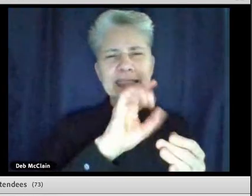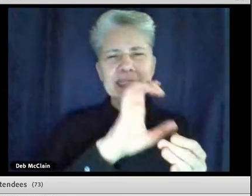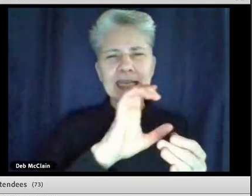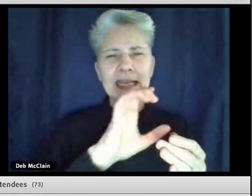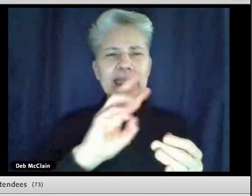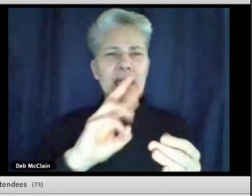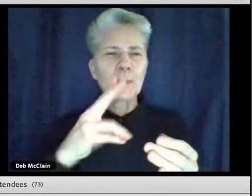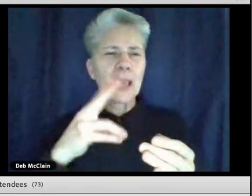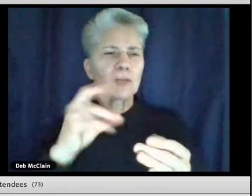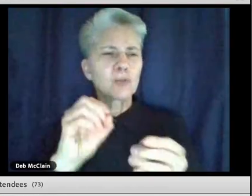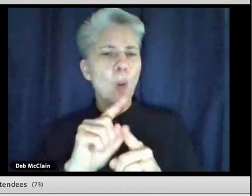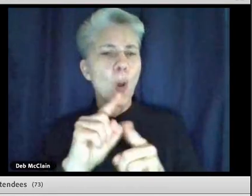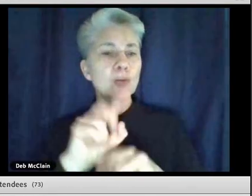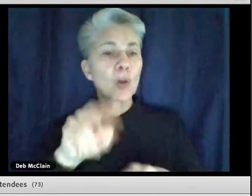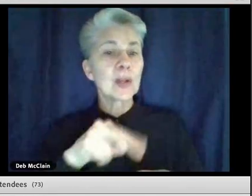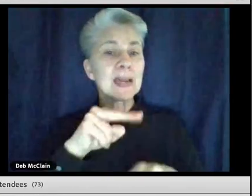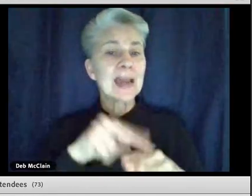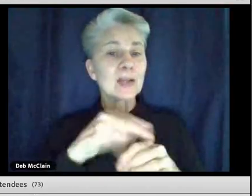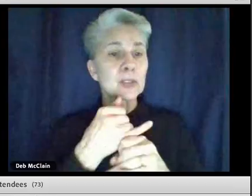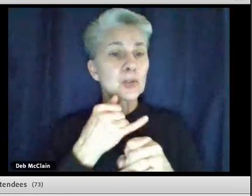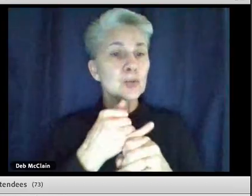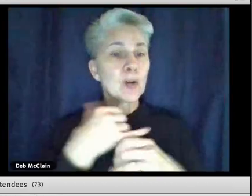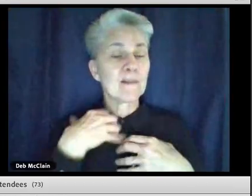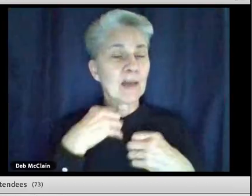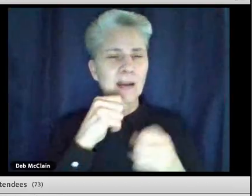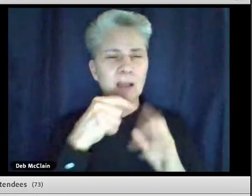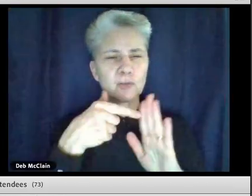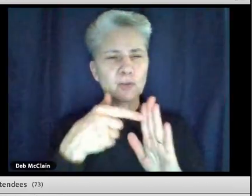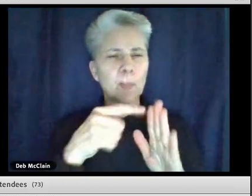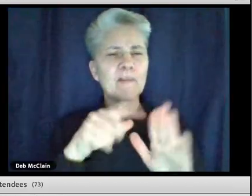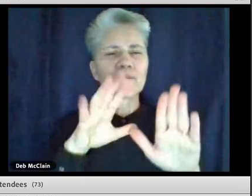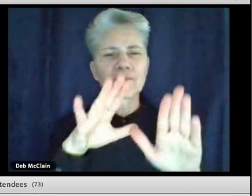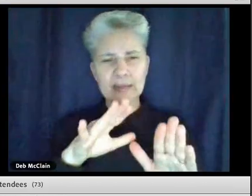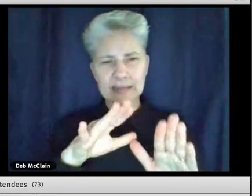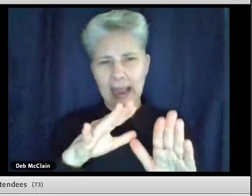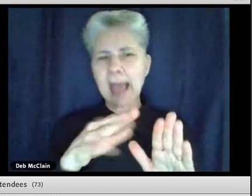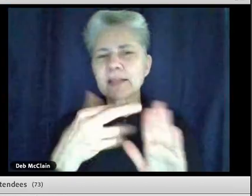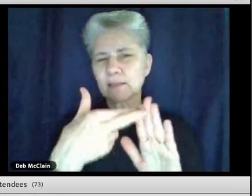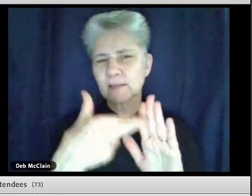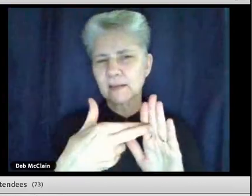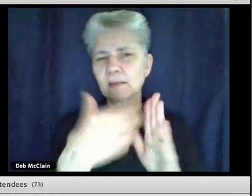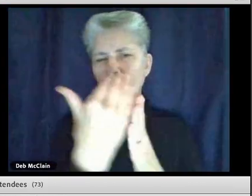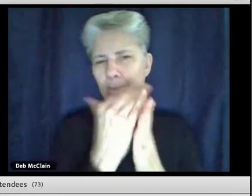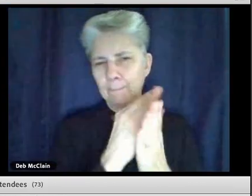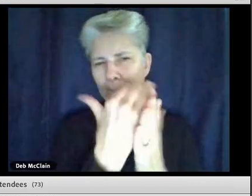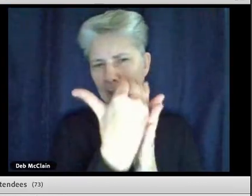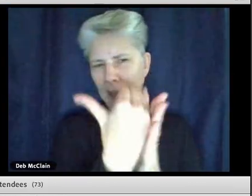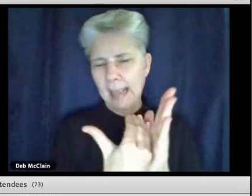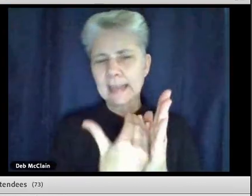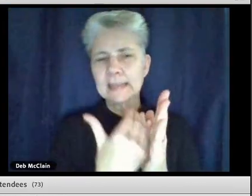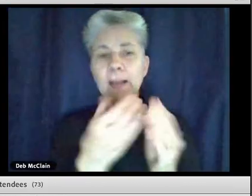So again, we've got CDC, WHO, also the National Institutes of Health. I didn't show you that, but they've got a fantastic guide,